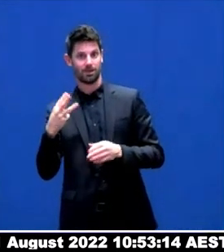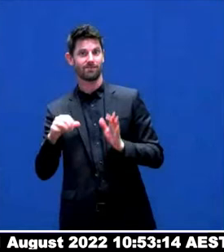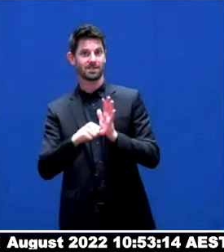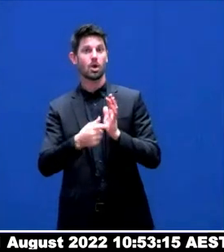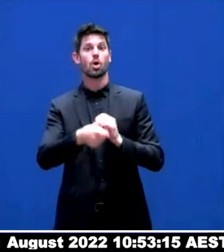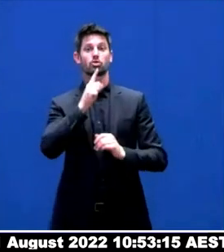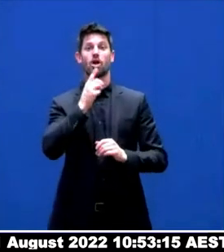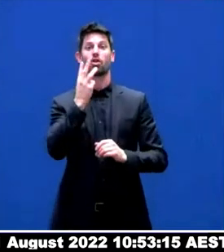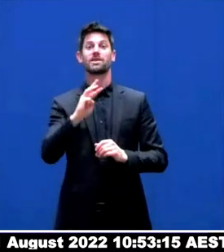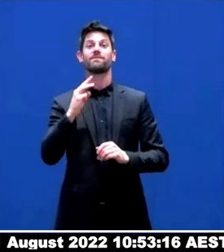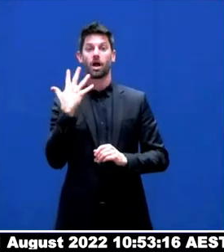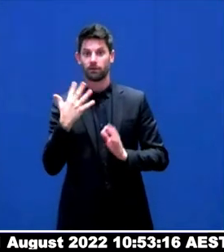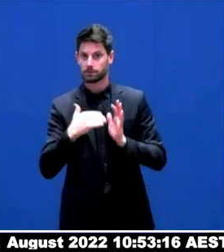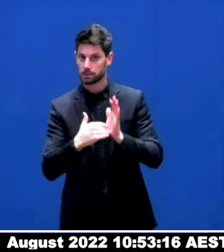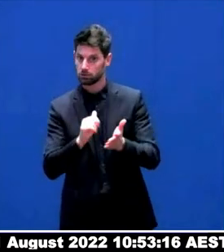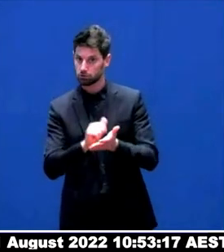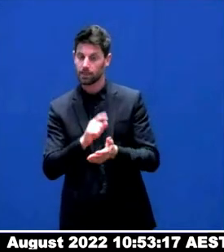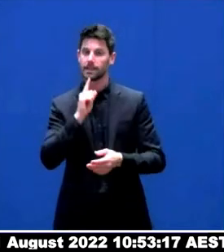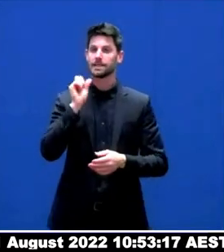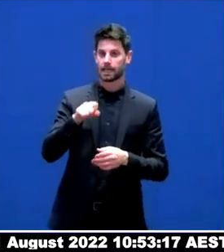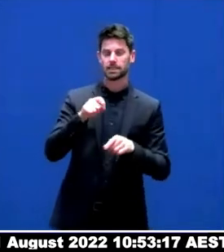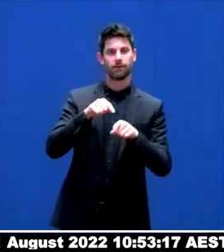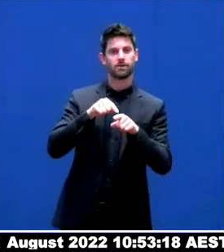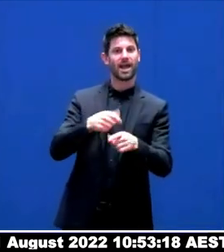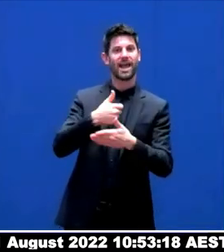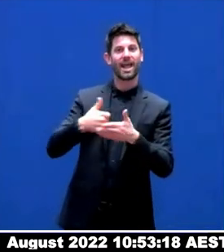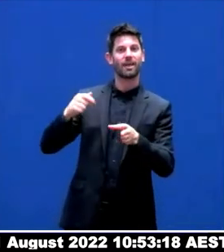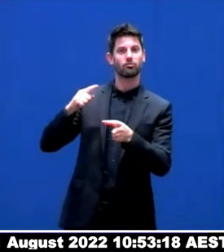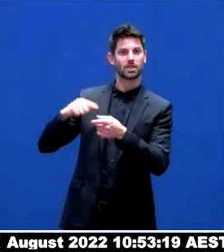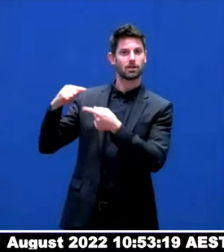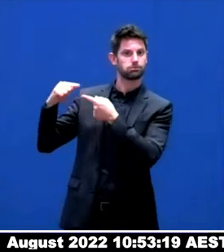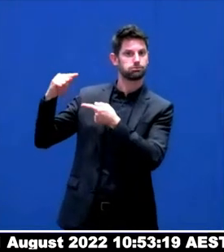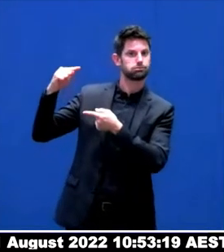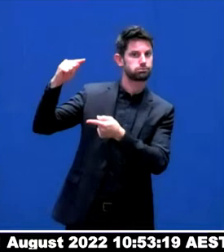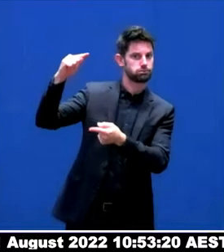That's correct. Generally these amounts are indexed year to year. Is that looking at homelessness generally?